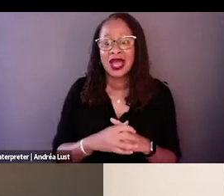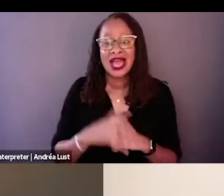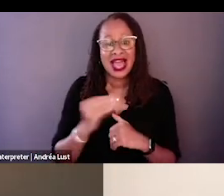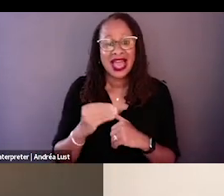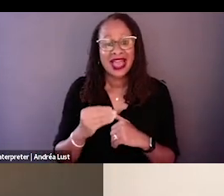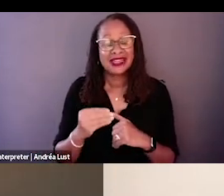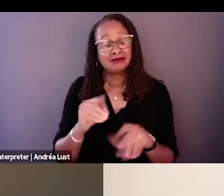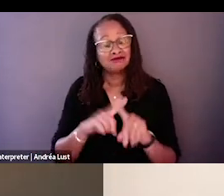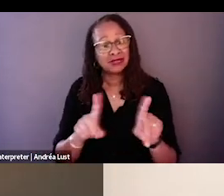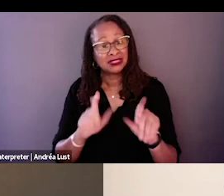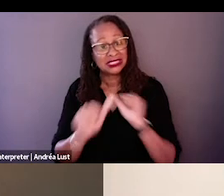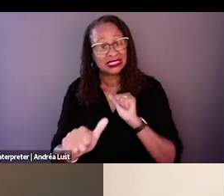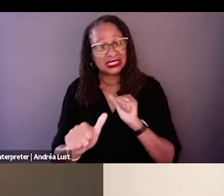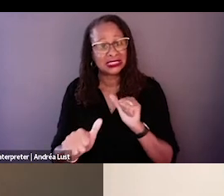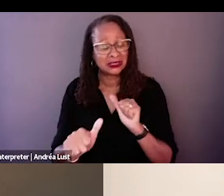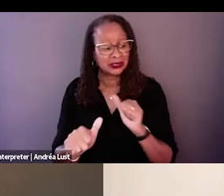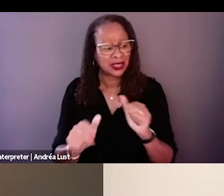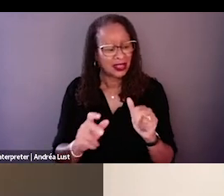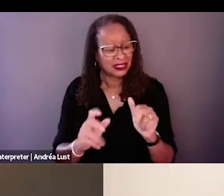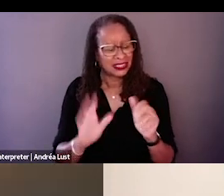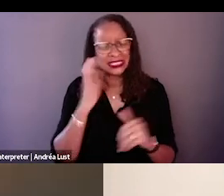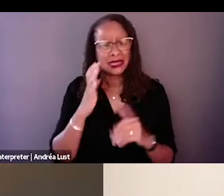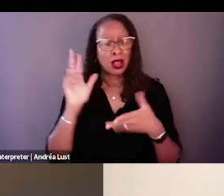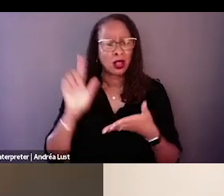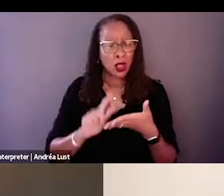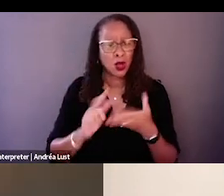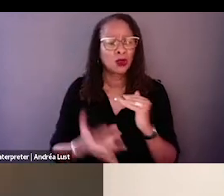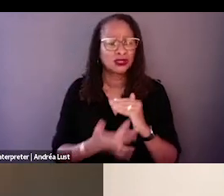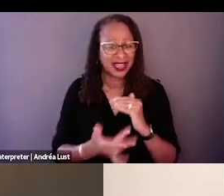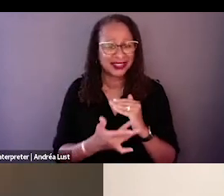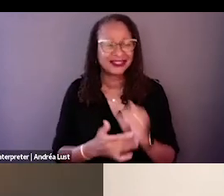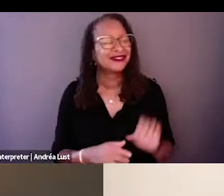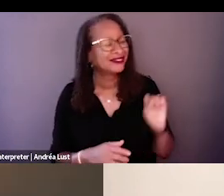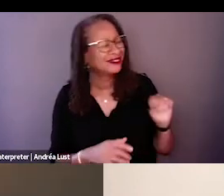the film to the holocaust museum.